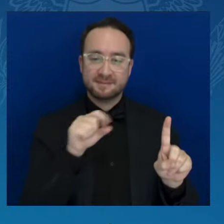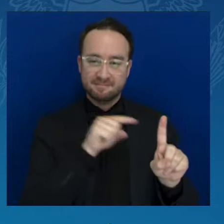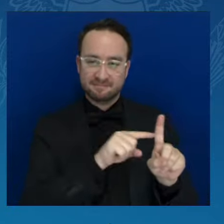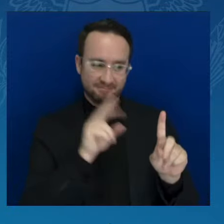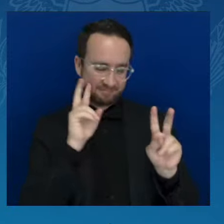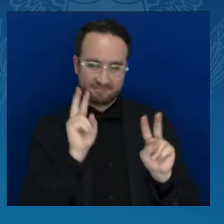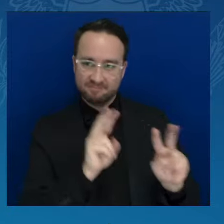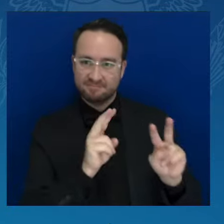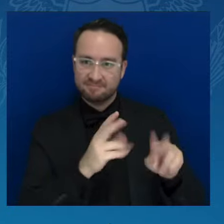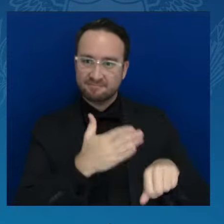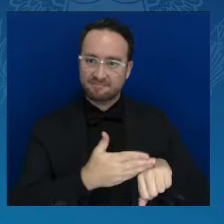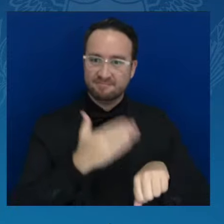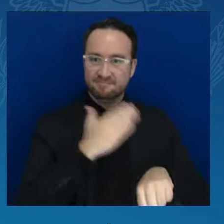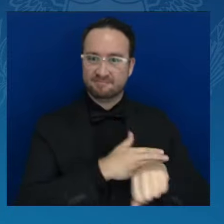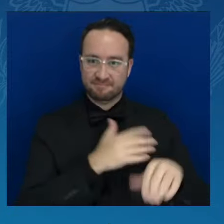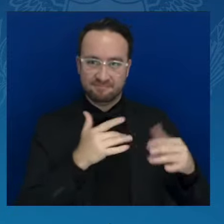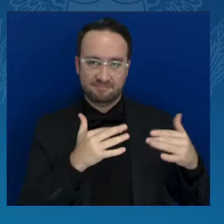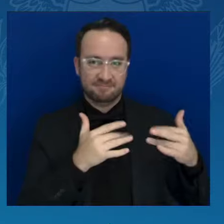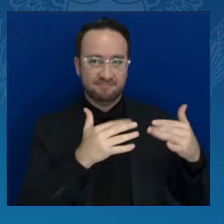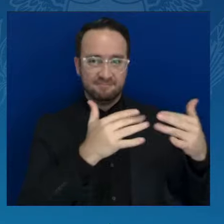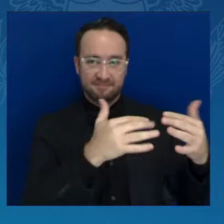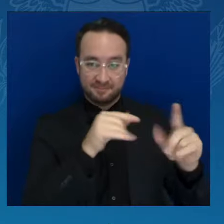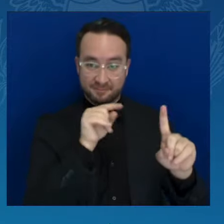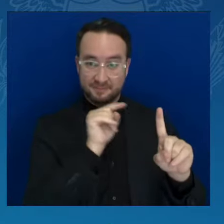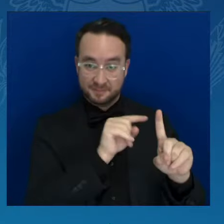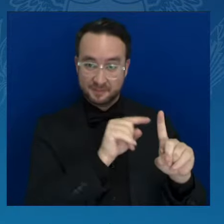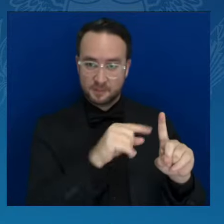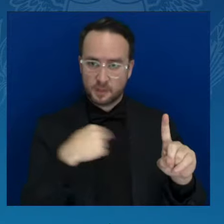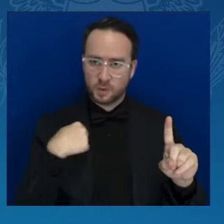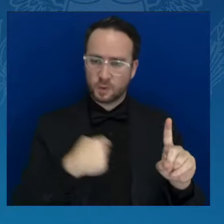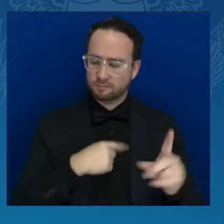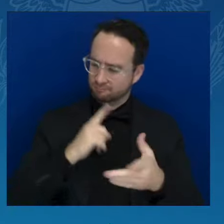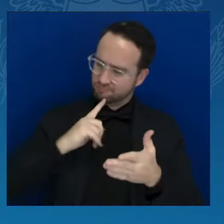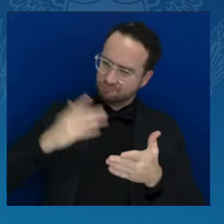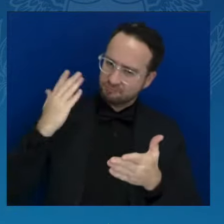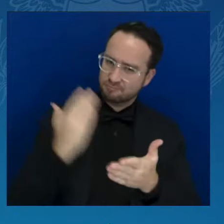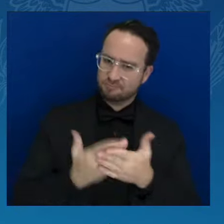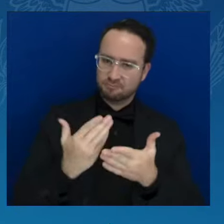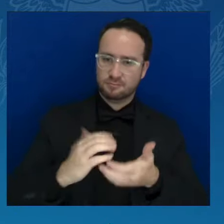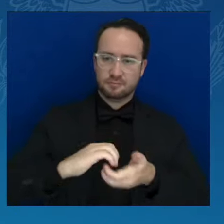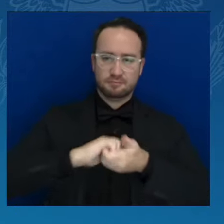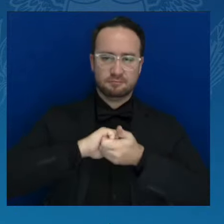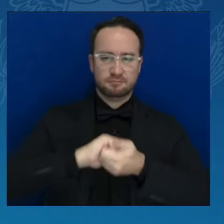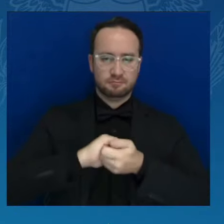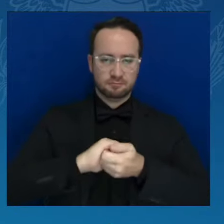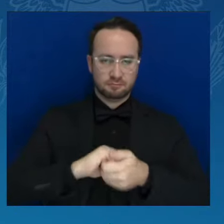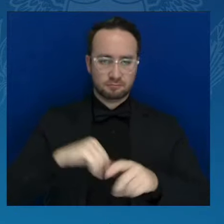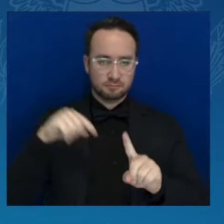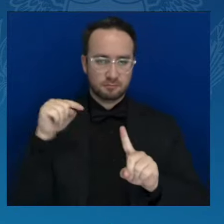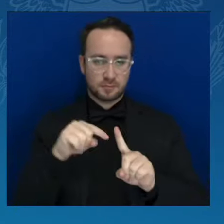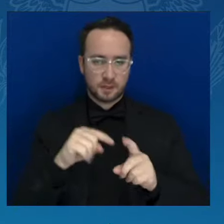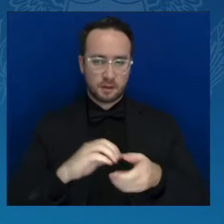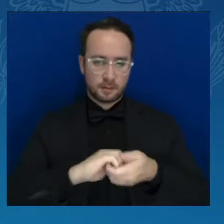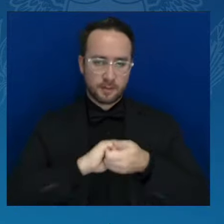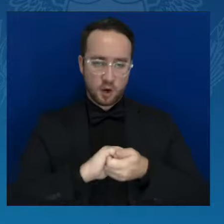both in space and here on Earth, the Vice President of the United States of America, Kamala Harris.